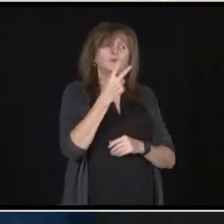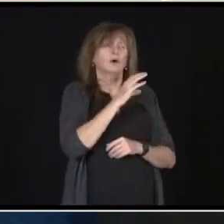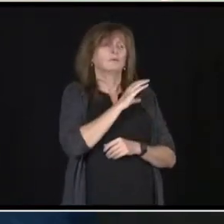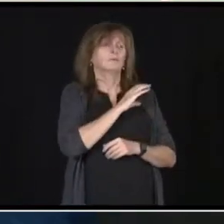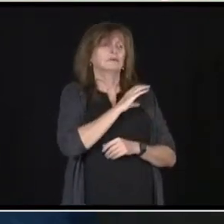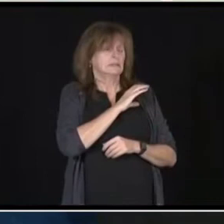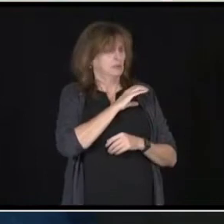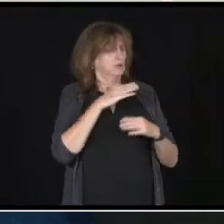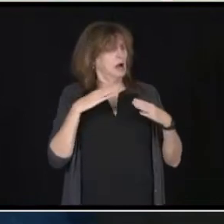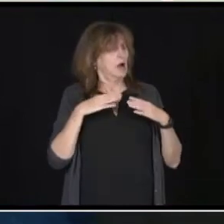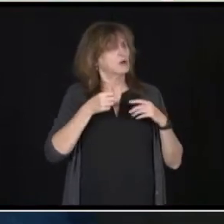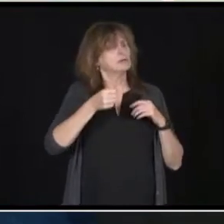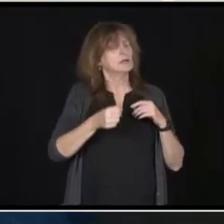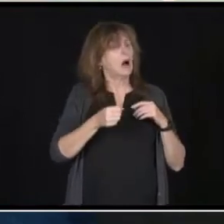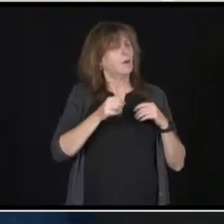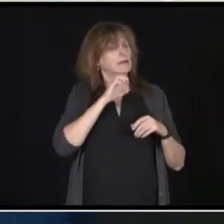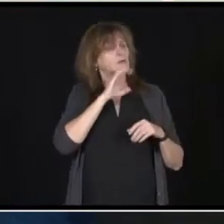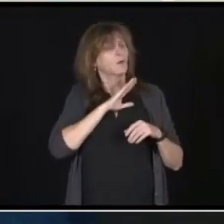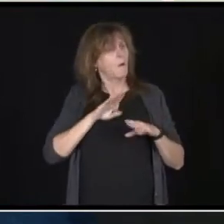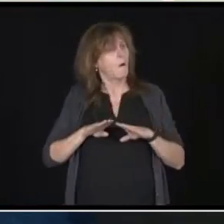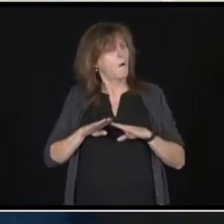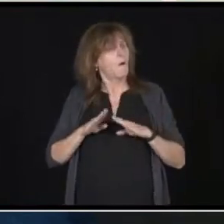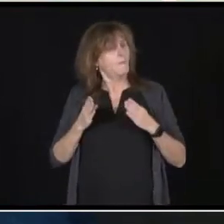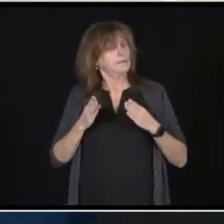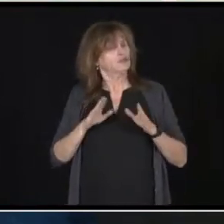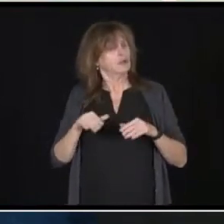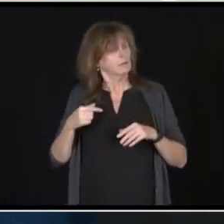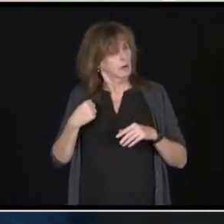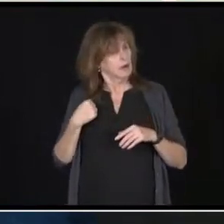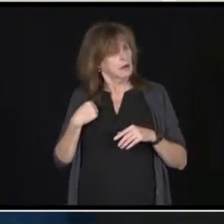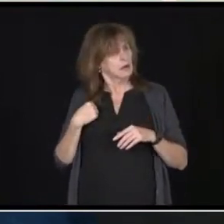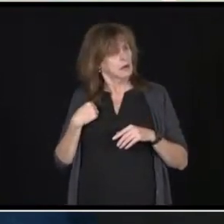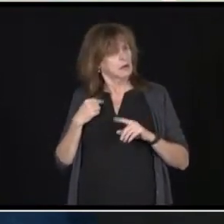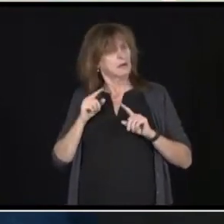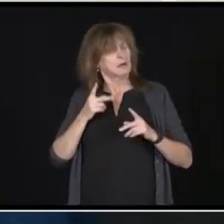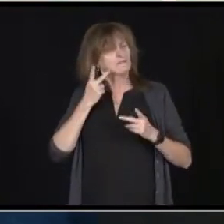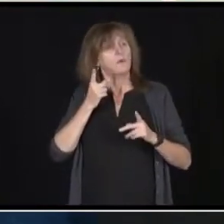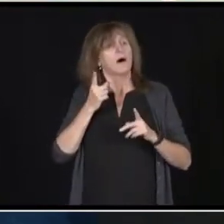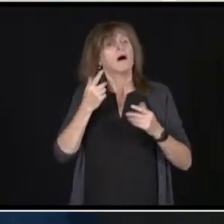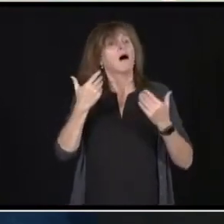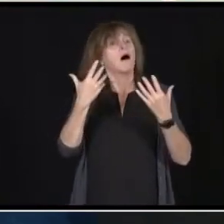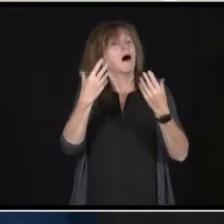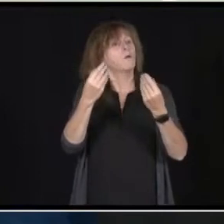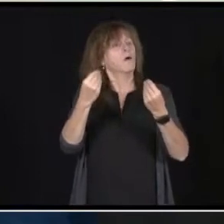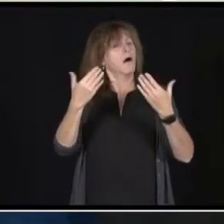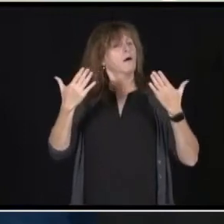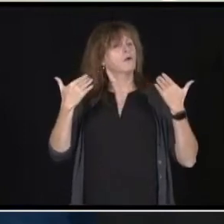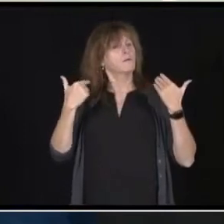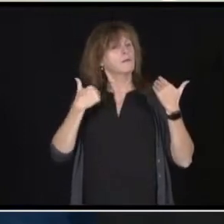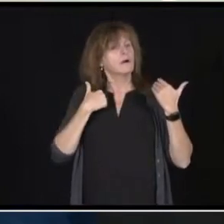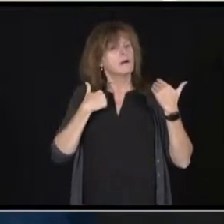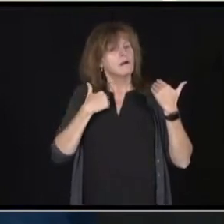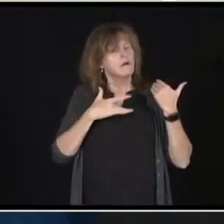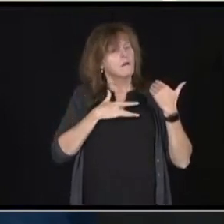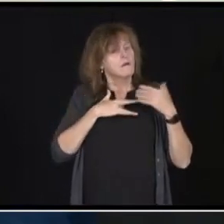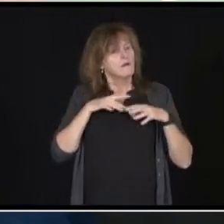Dr Yaffe. But I told you that story about the two officers that opened up a gym in South Etobicoke.